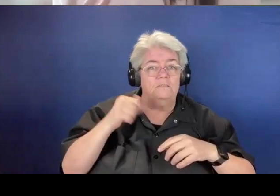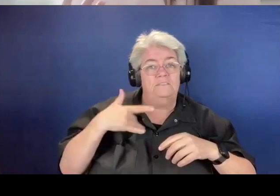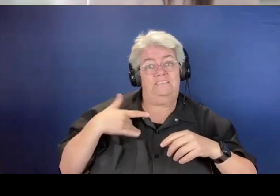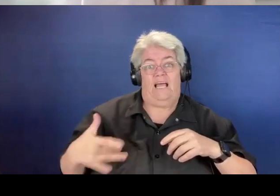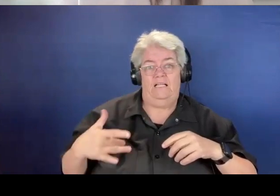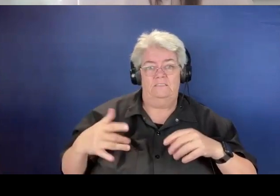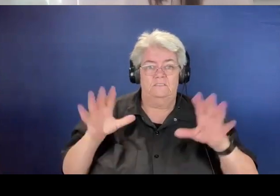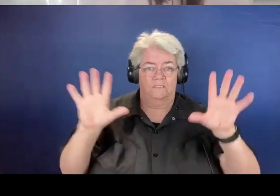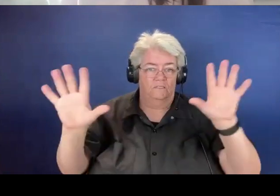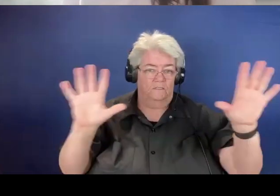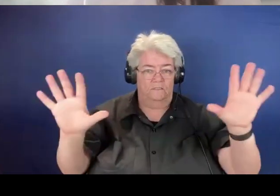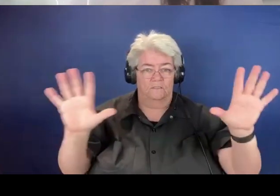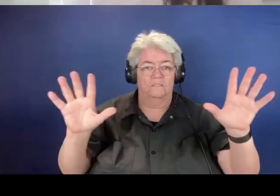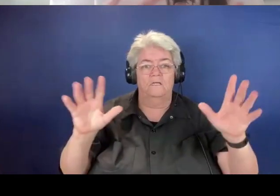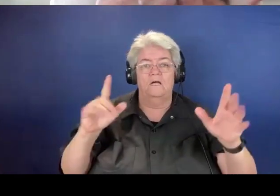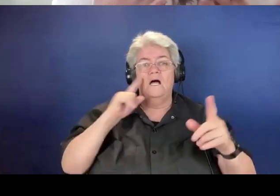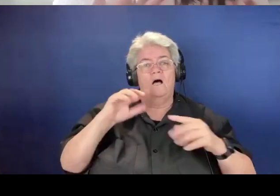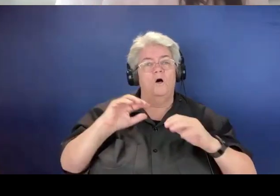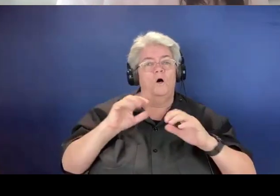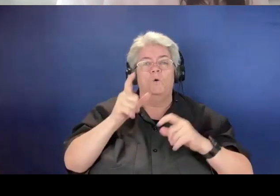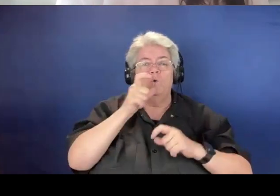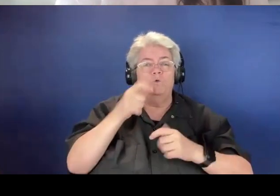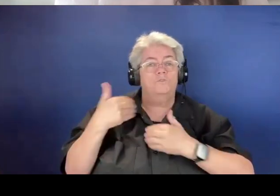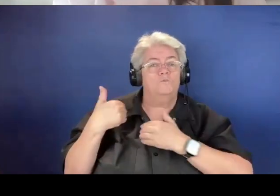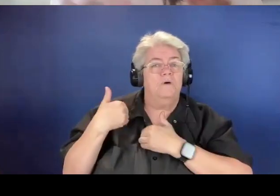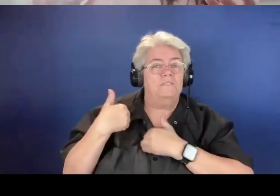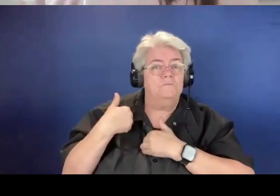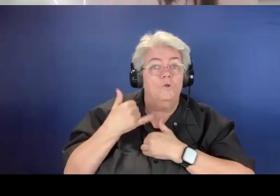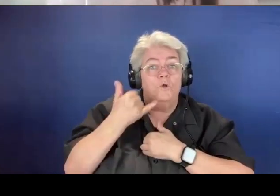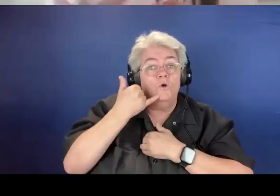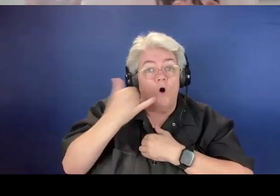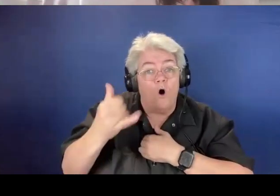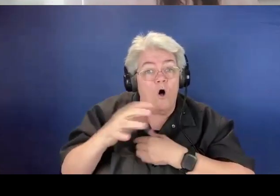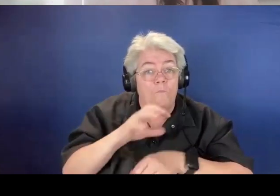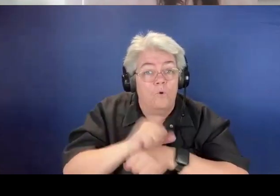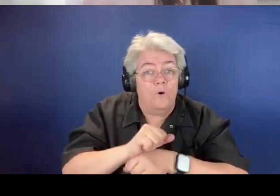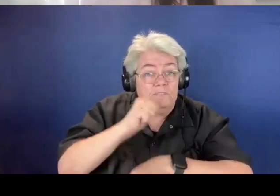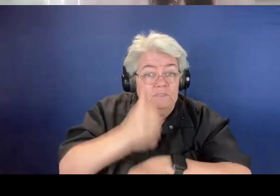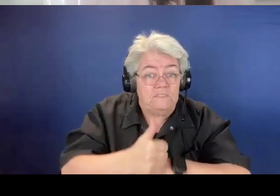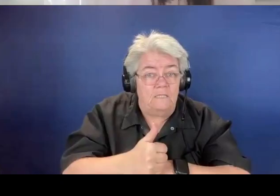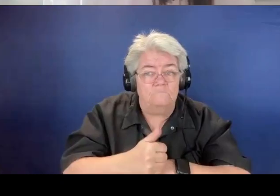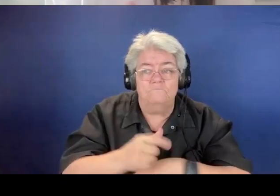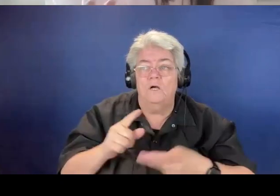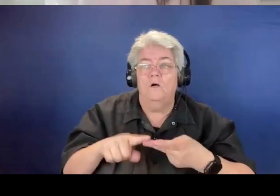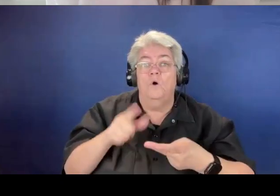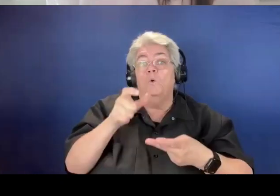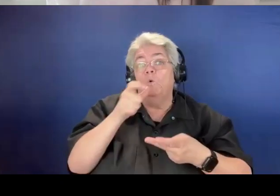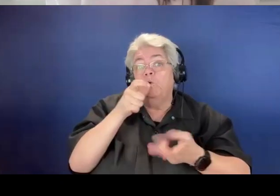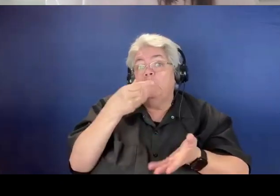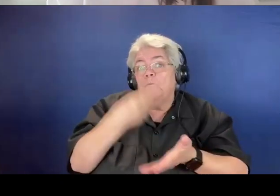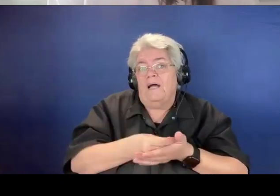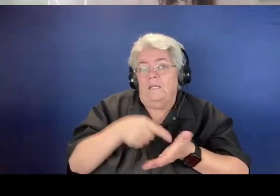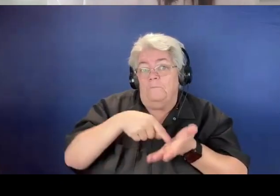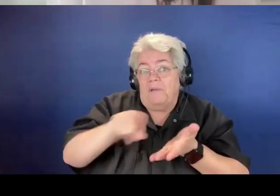the responsibilities of scheduling appointments, providing payments, asking questions.